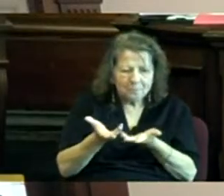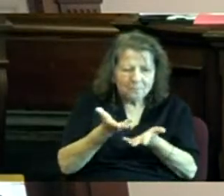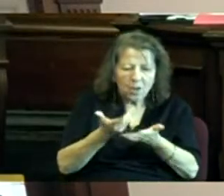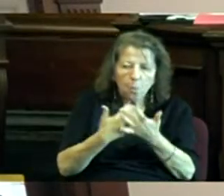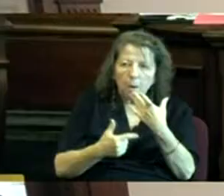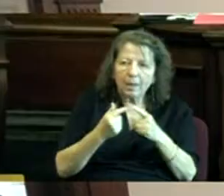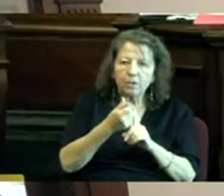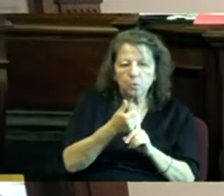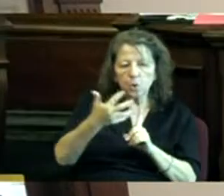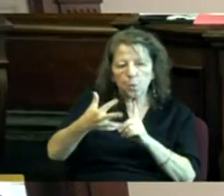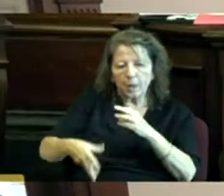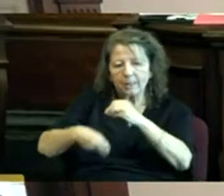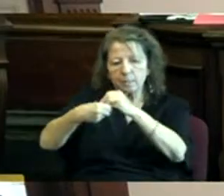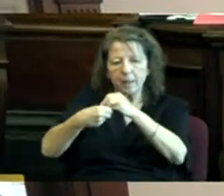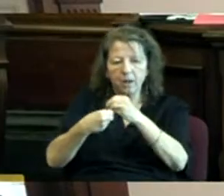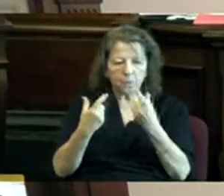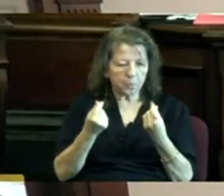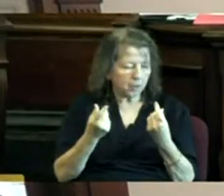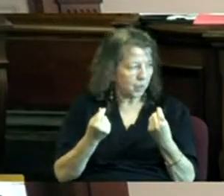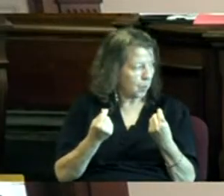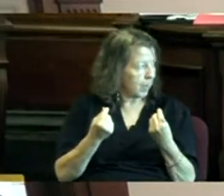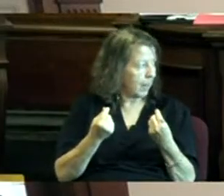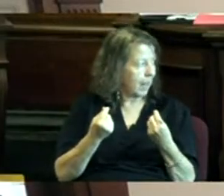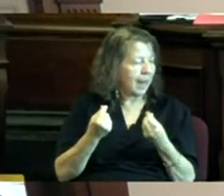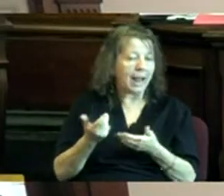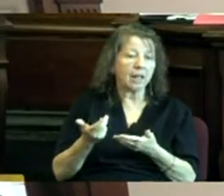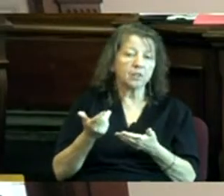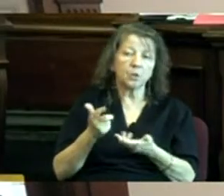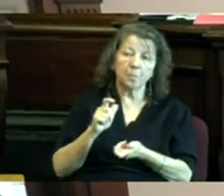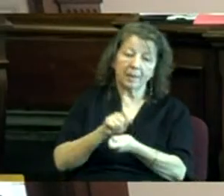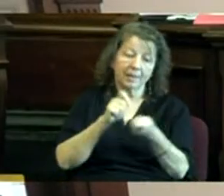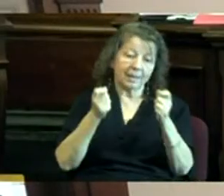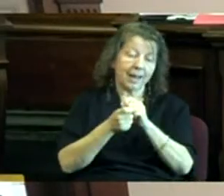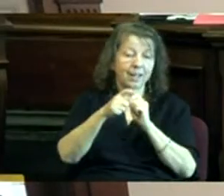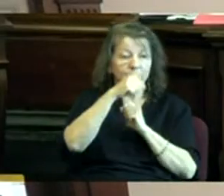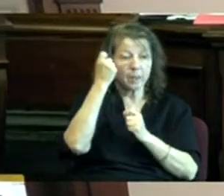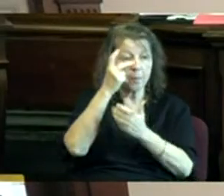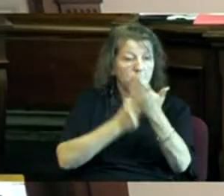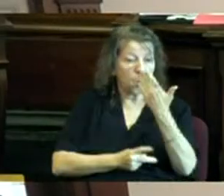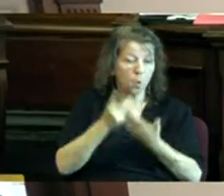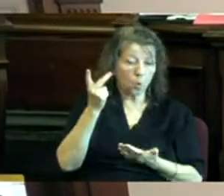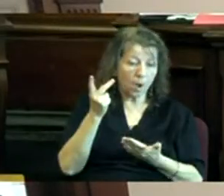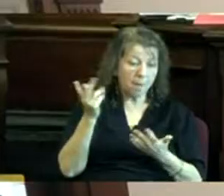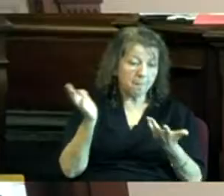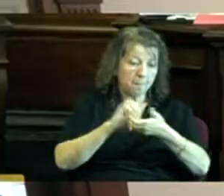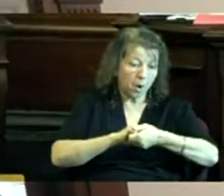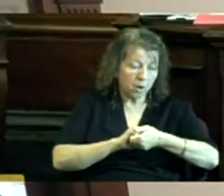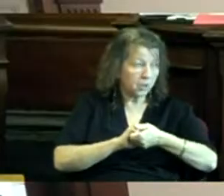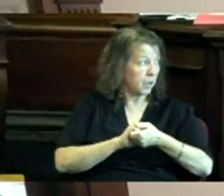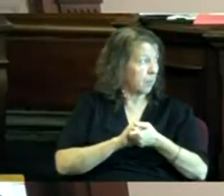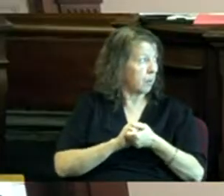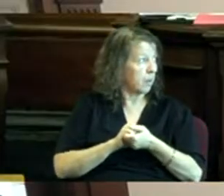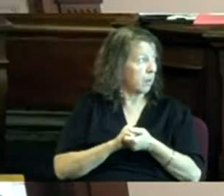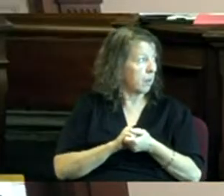spoke with the organizers and talked to them about how to how can we expand what they're doing